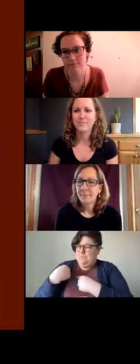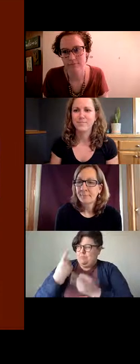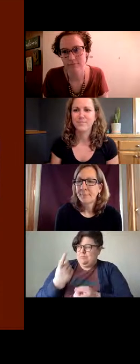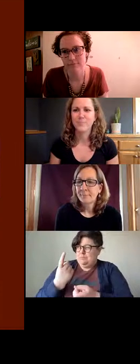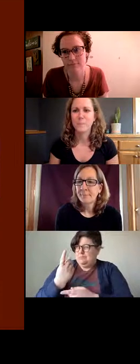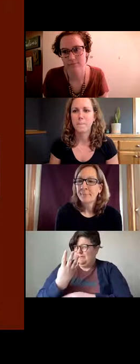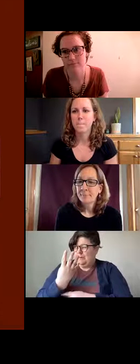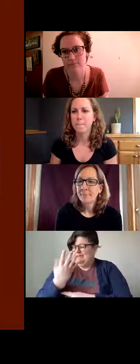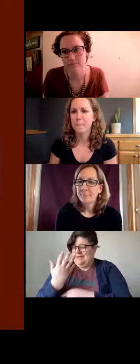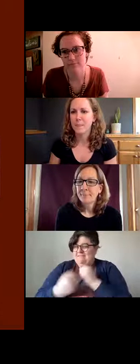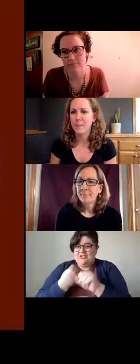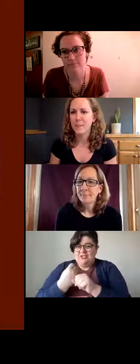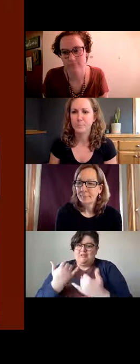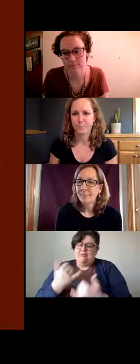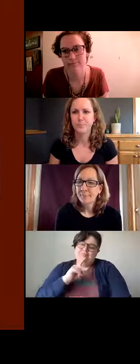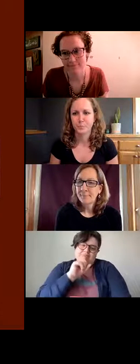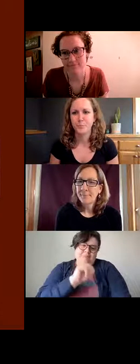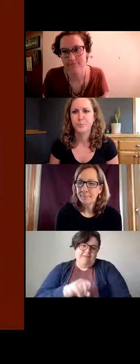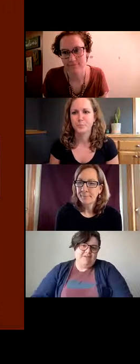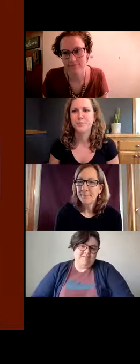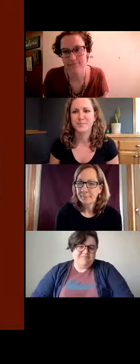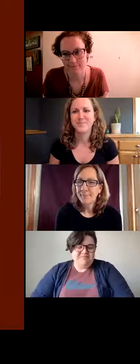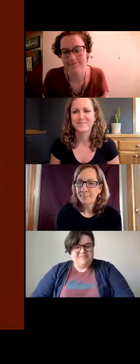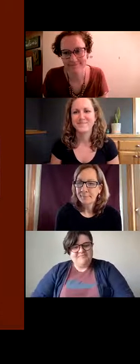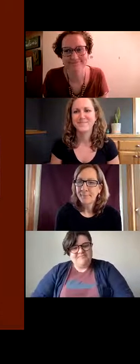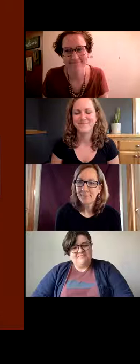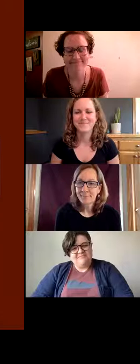lesson. And we've been using that curriculum for about four or five years now. We love it.